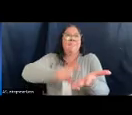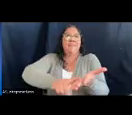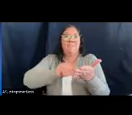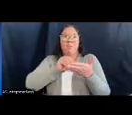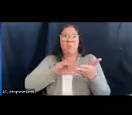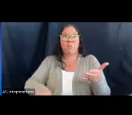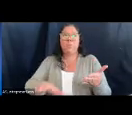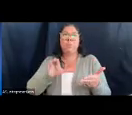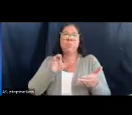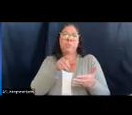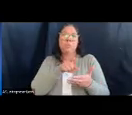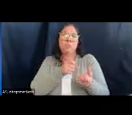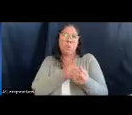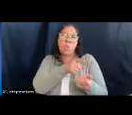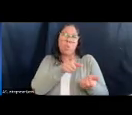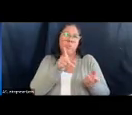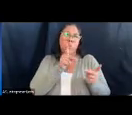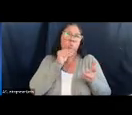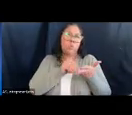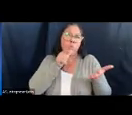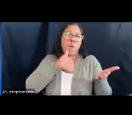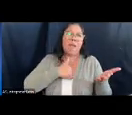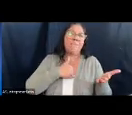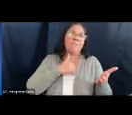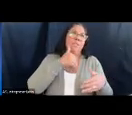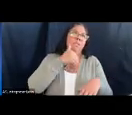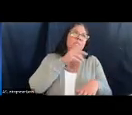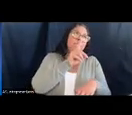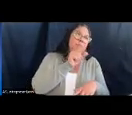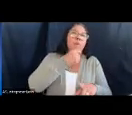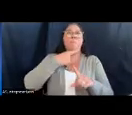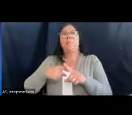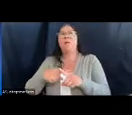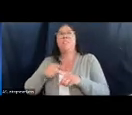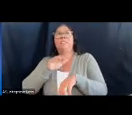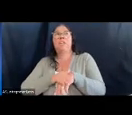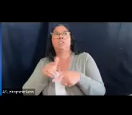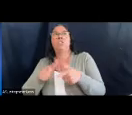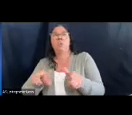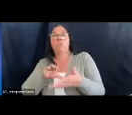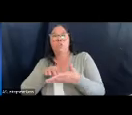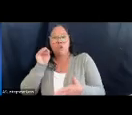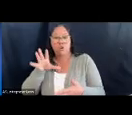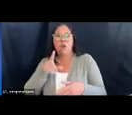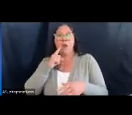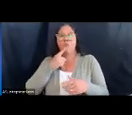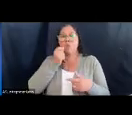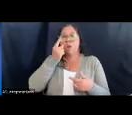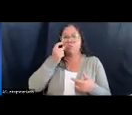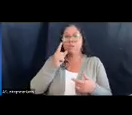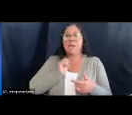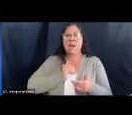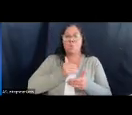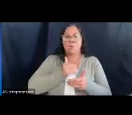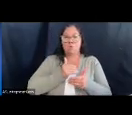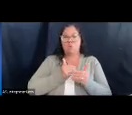language learners to understanding parental rights and procedural safeguards, our family empowerment